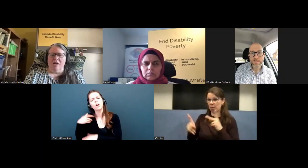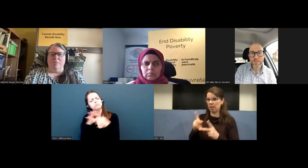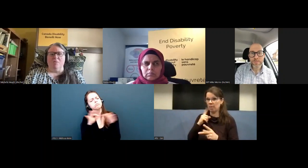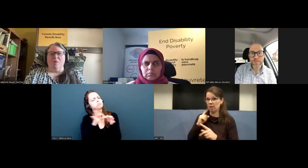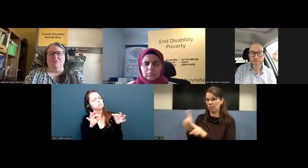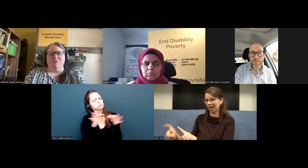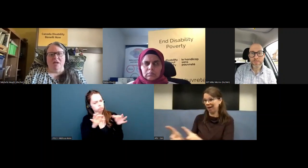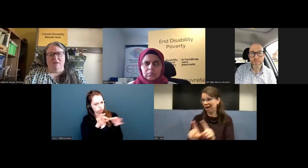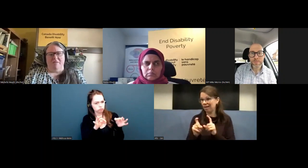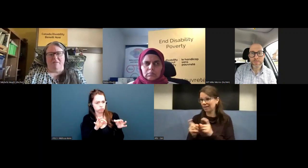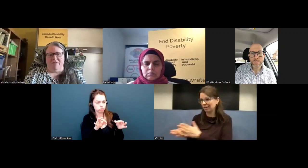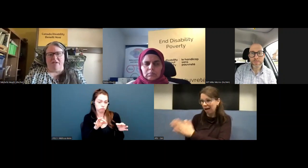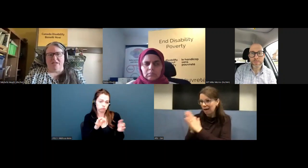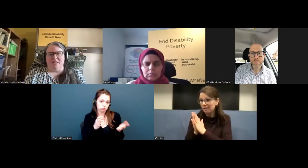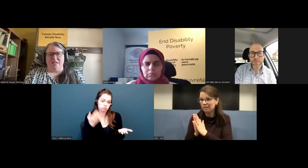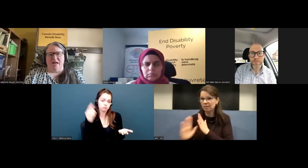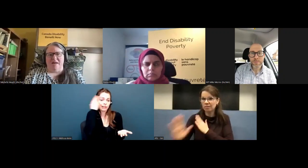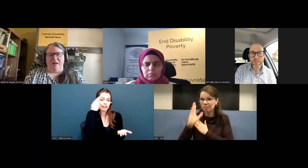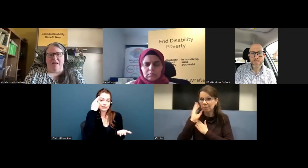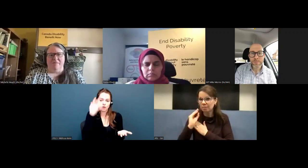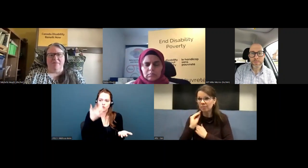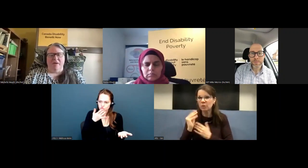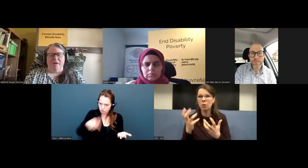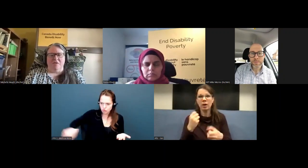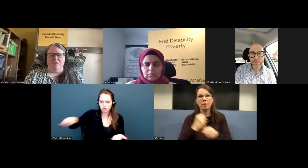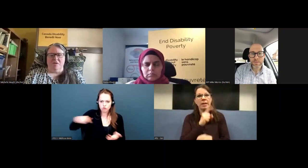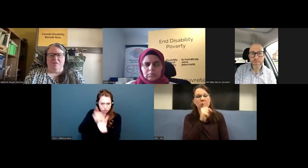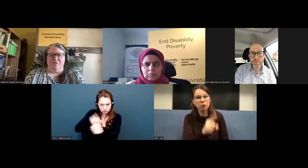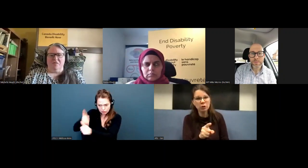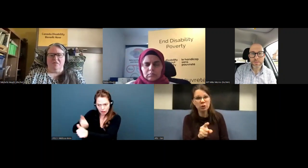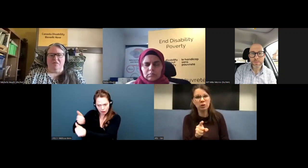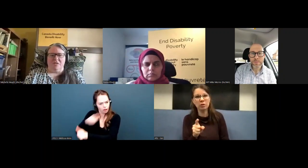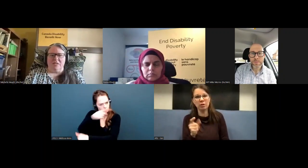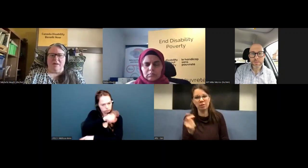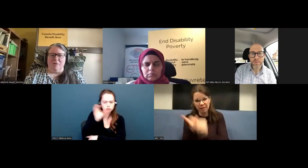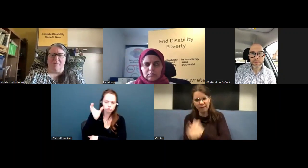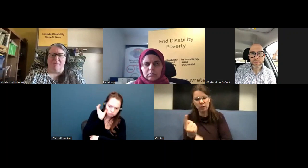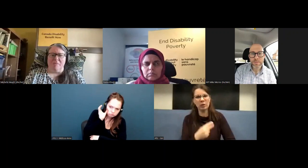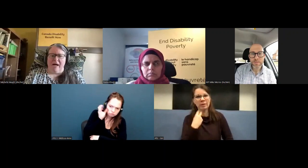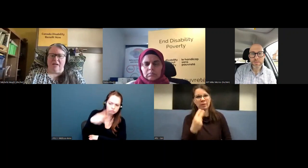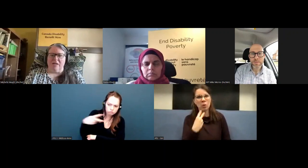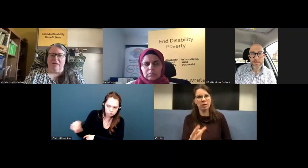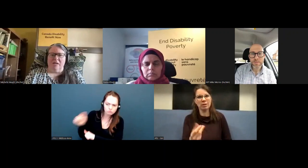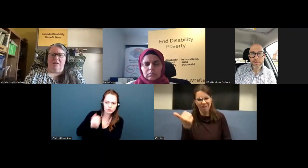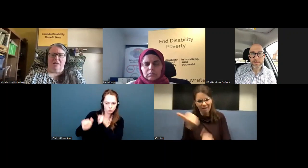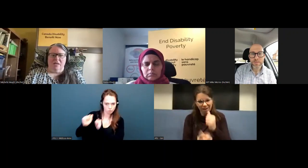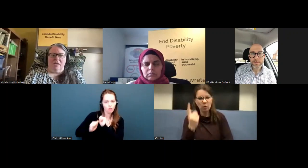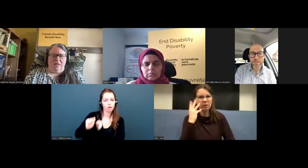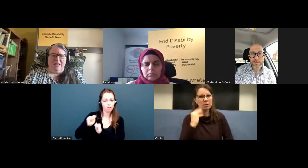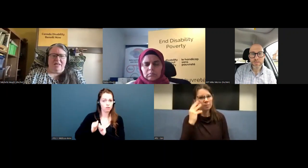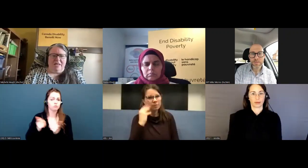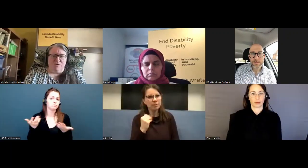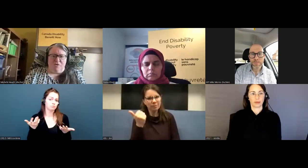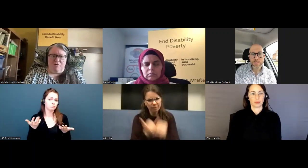BUT WE REALLY FEEL IT IS THE TIME NOW FOR US TO STEP UP AND TELL THESE MOST VULNERABLE